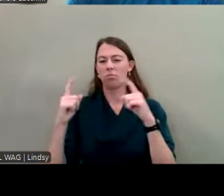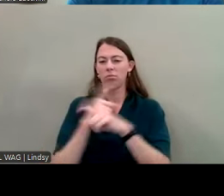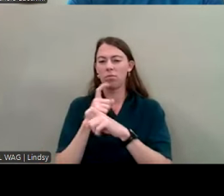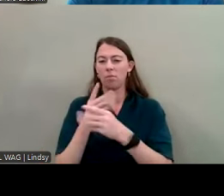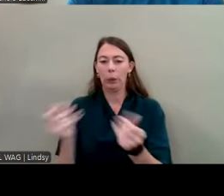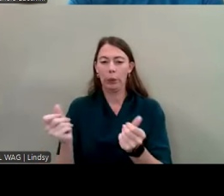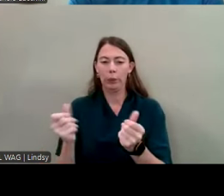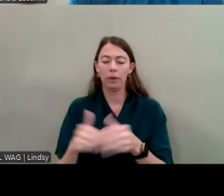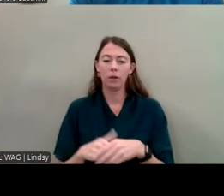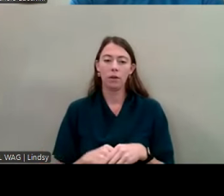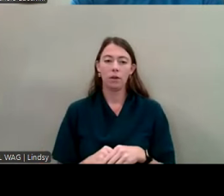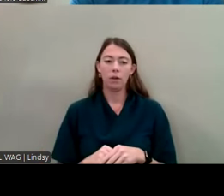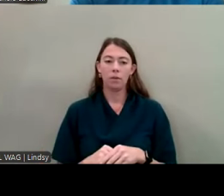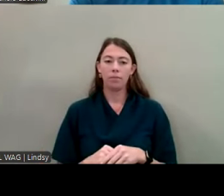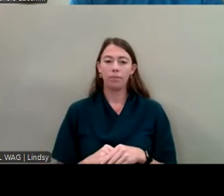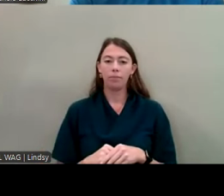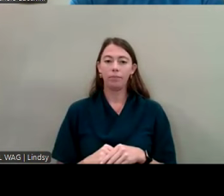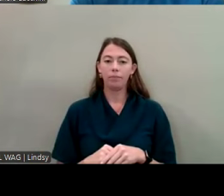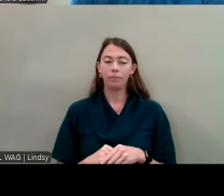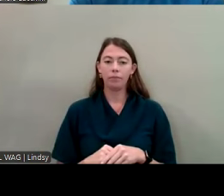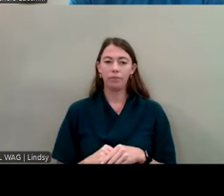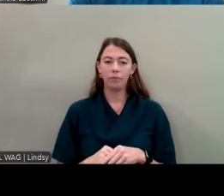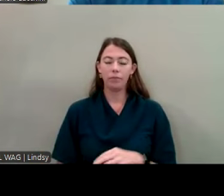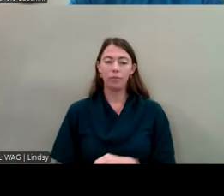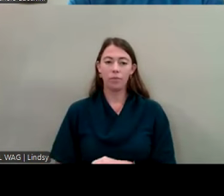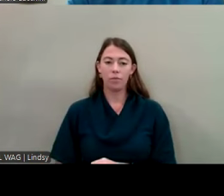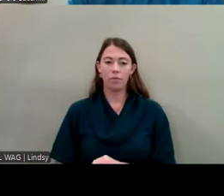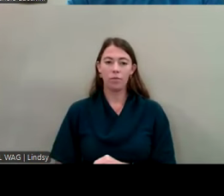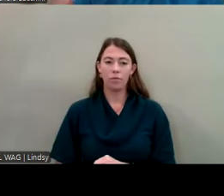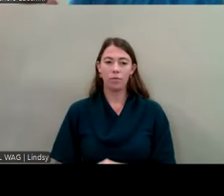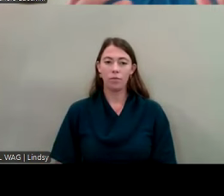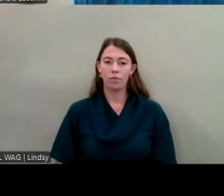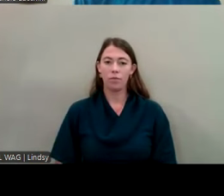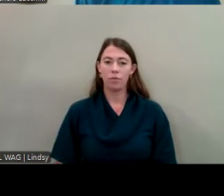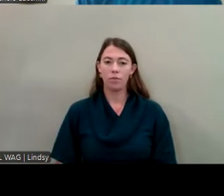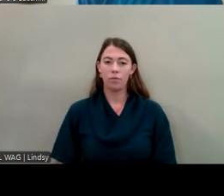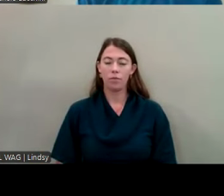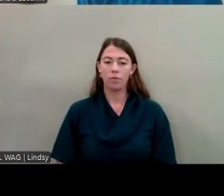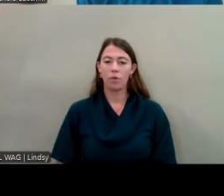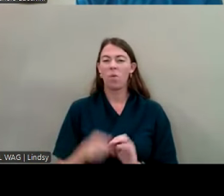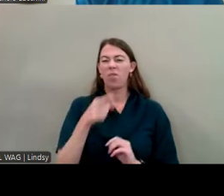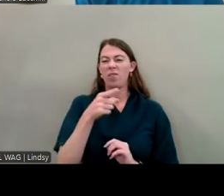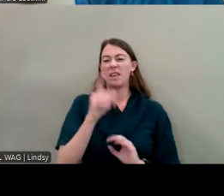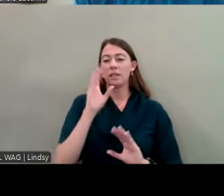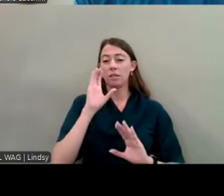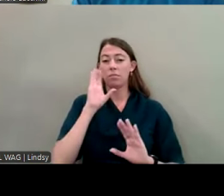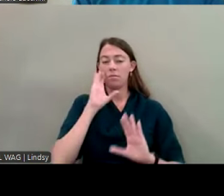complexity. Complexity to remediate the issue. So, in the example that we see on the screen,